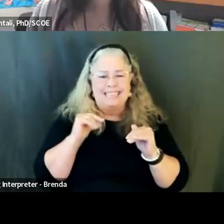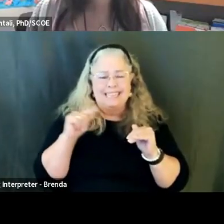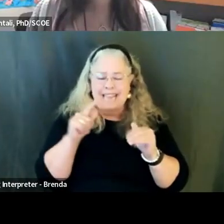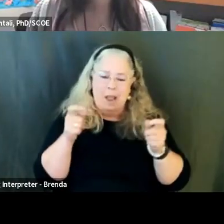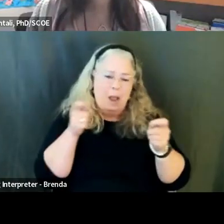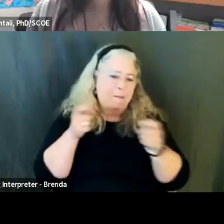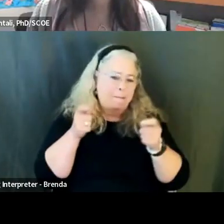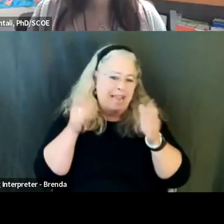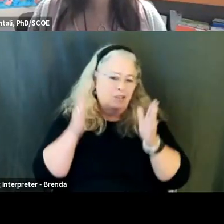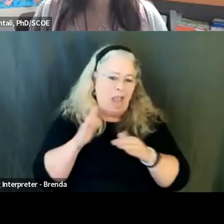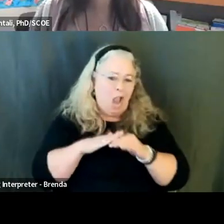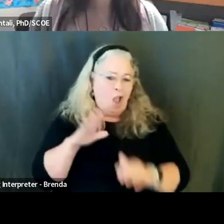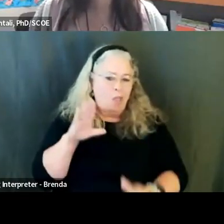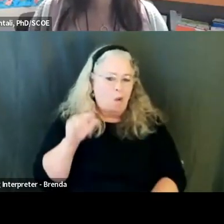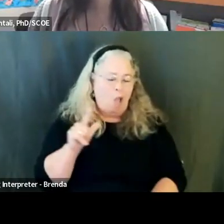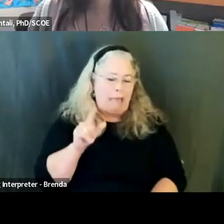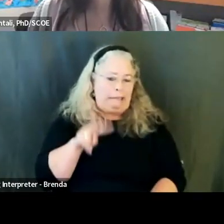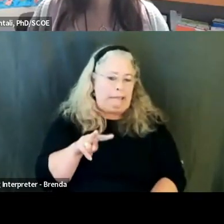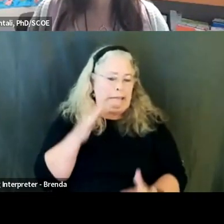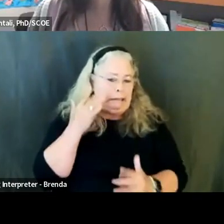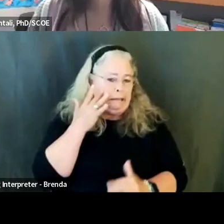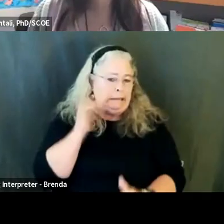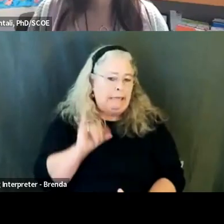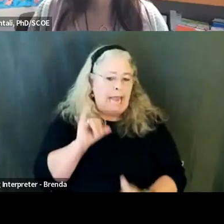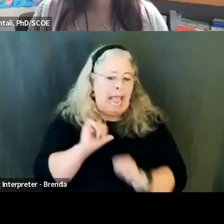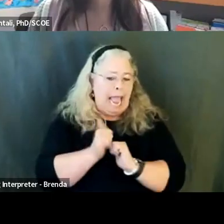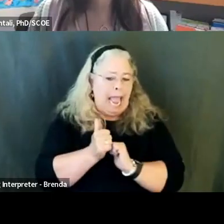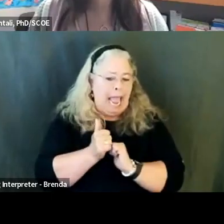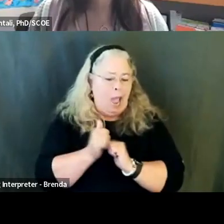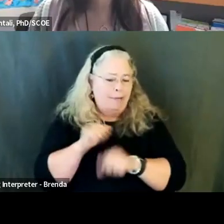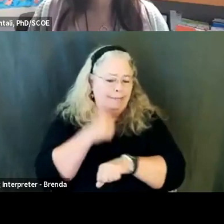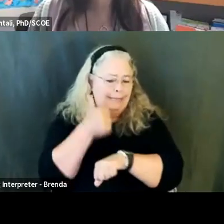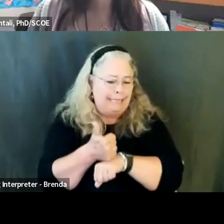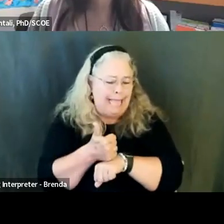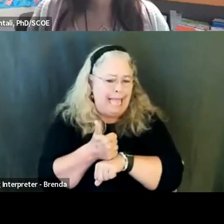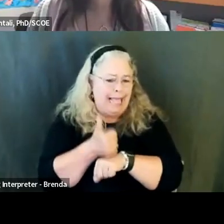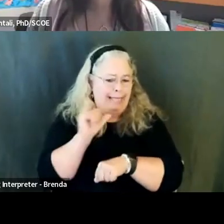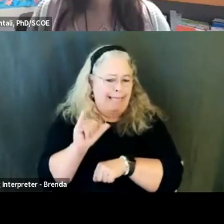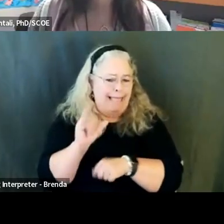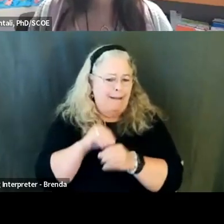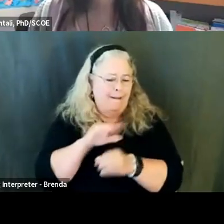on the call are really thinking about this and and how they can implement it in their programs. Joy